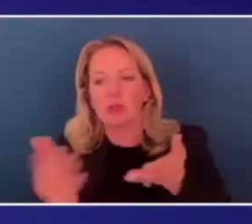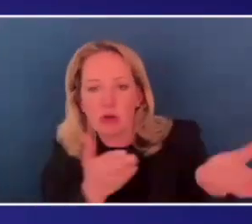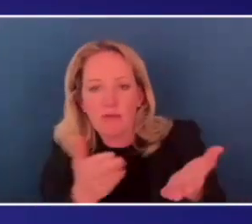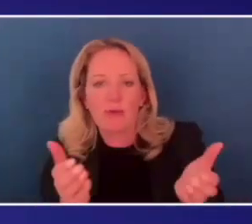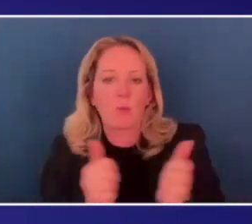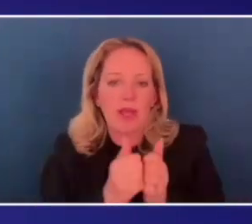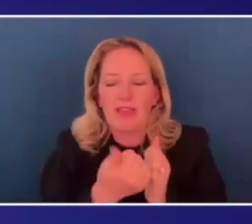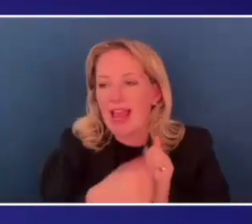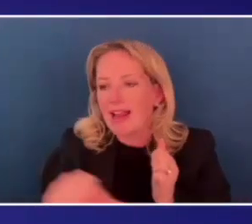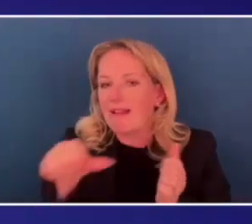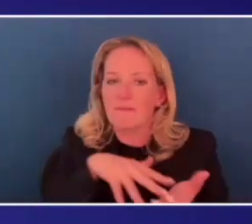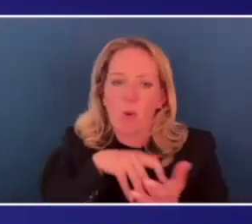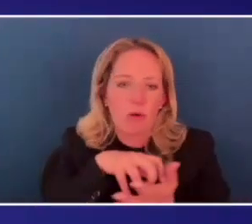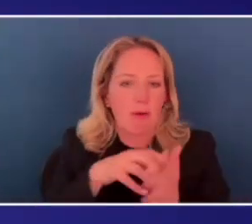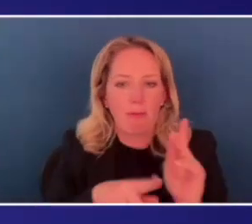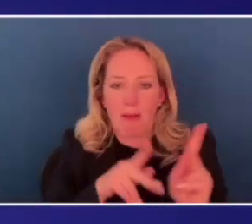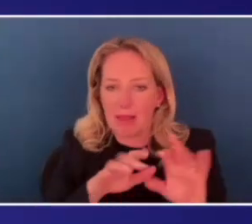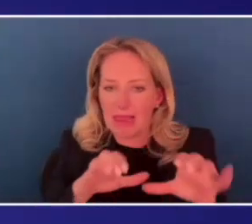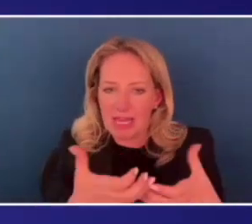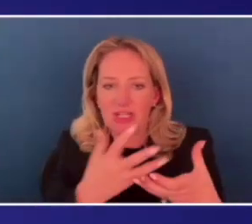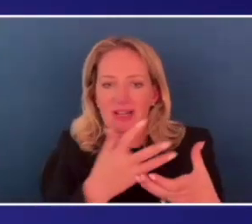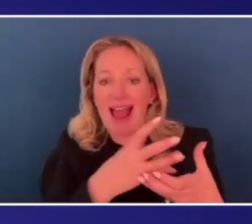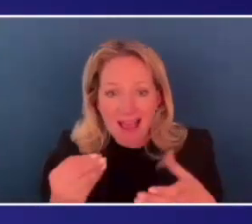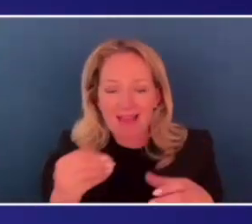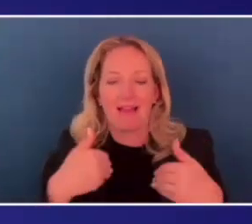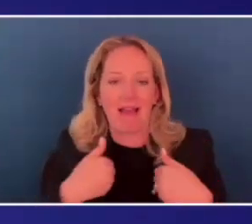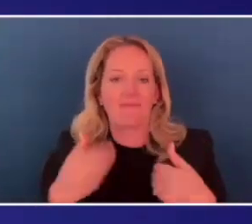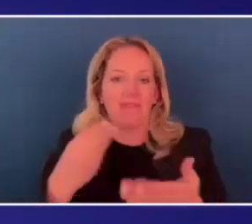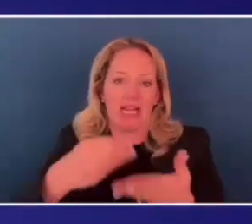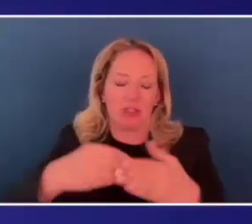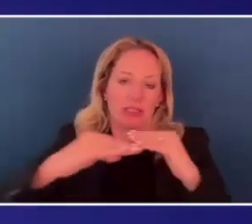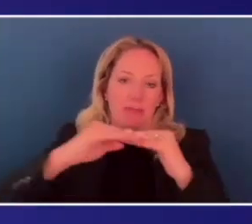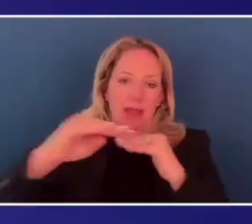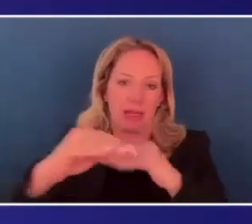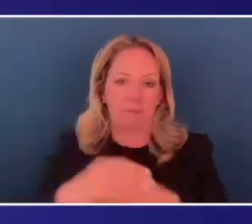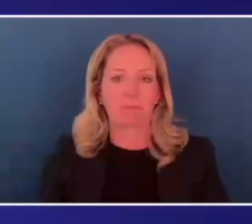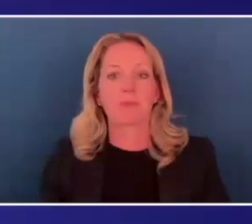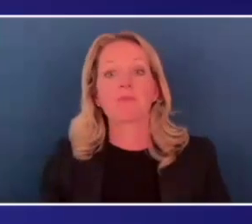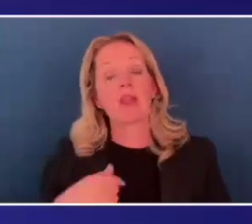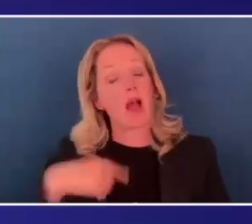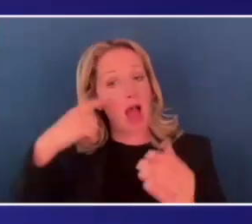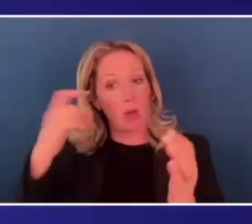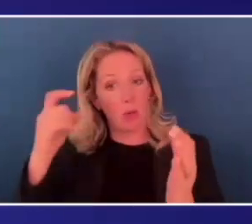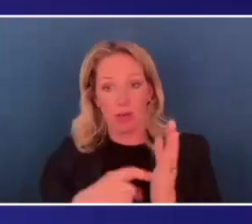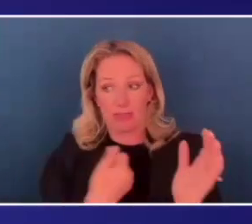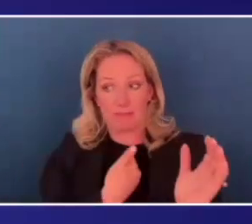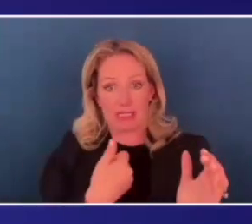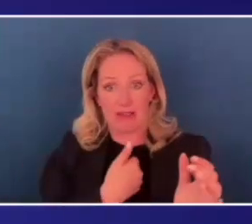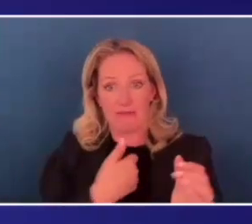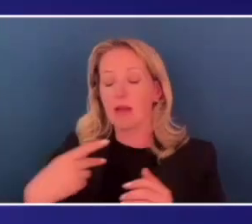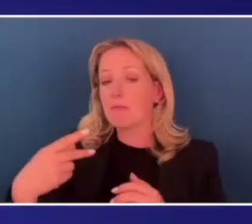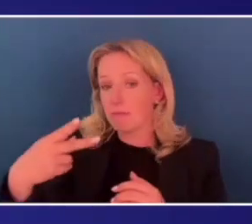During my clinical rotations, I've witnessed firsthand that public service hospitals are where we help America's most vulnerable.